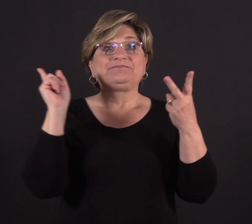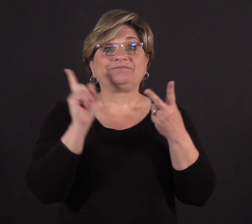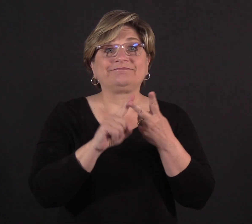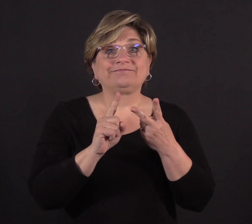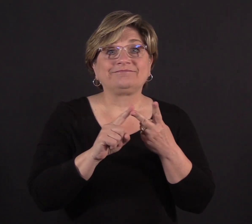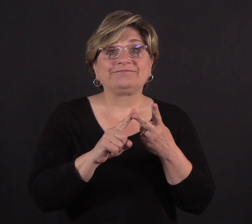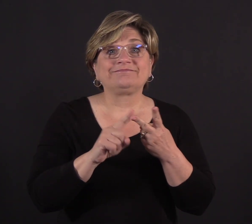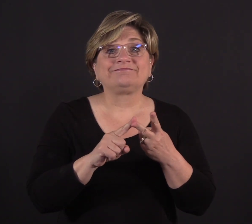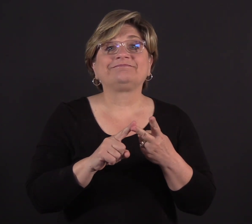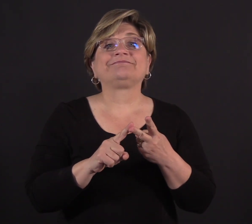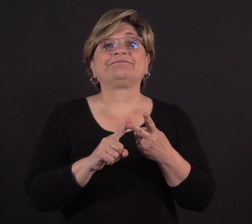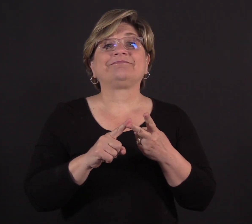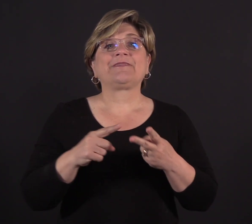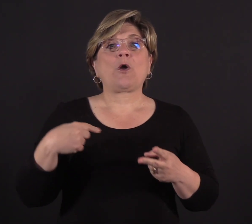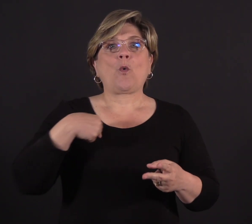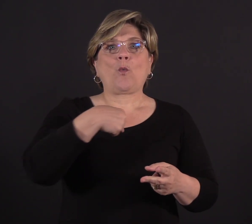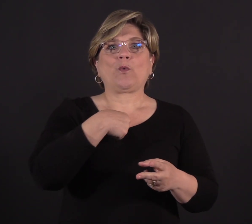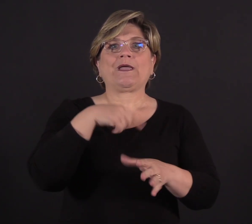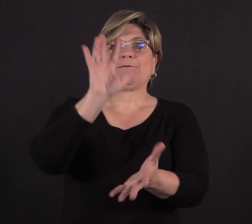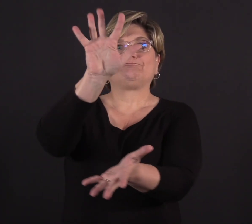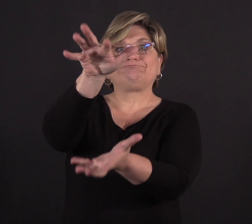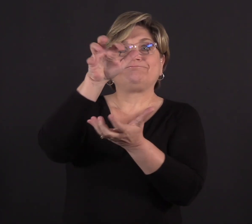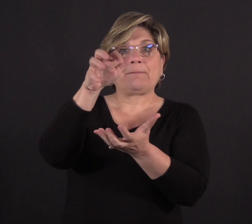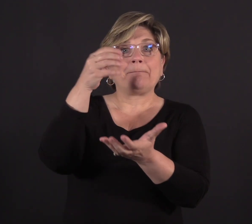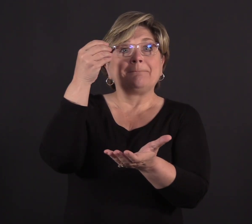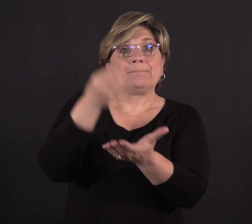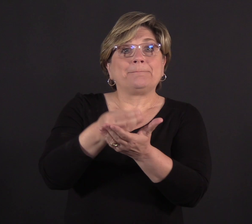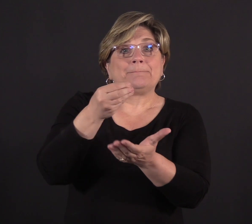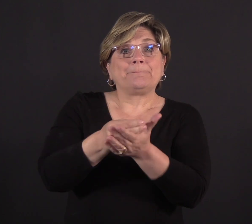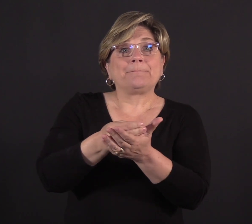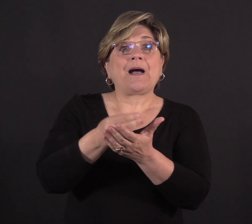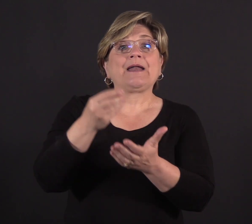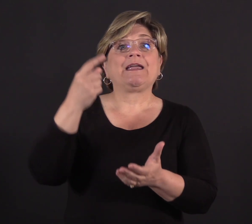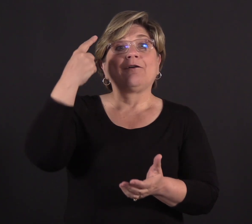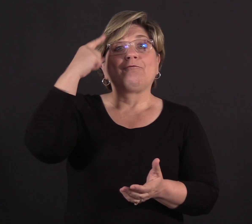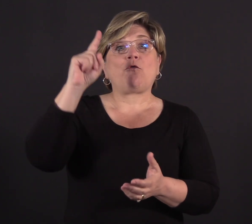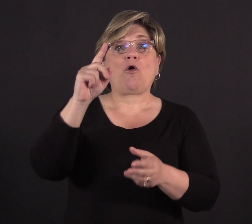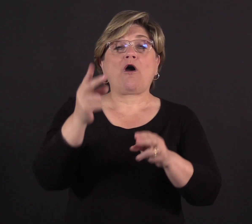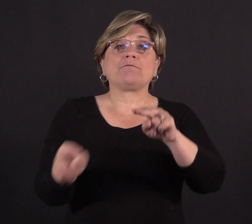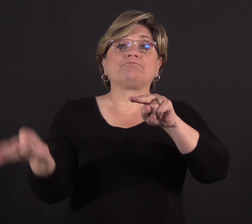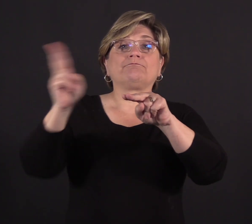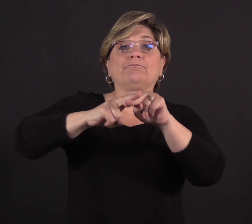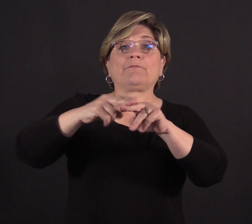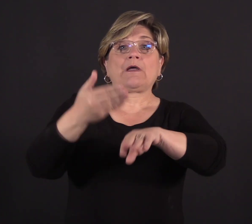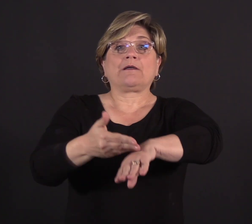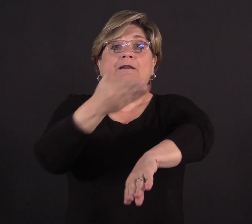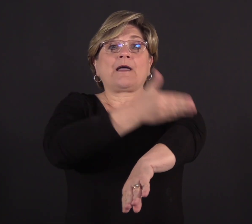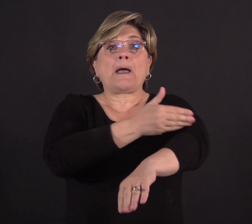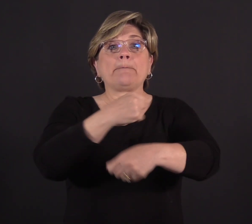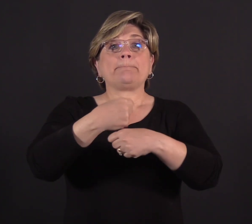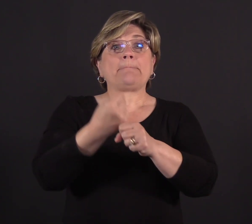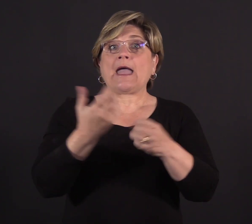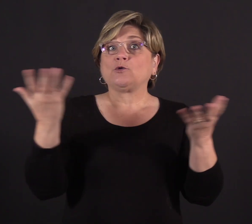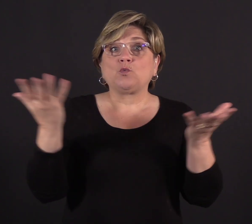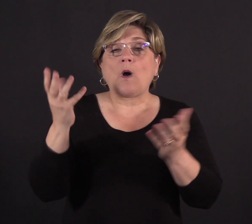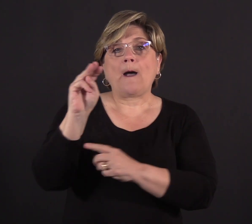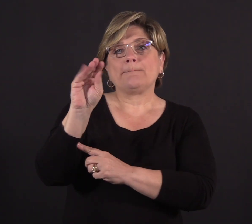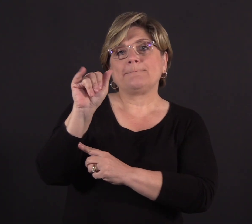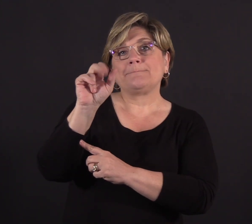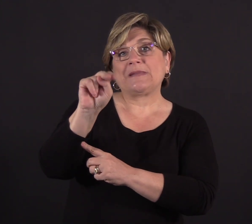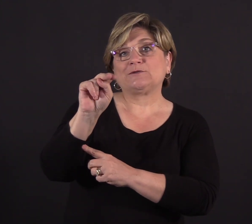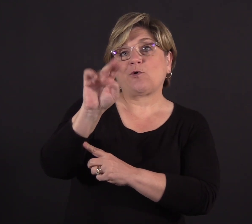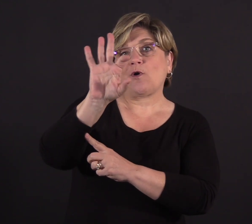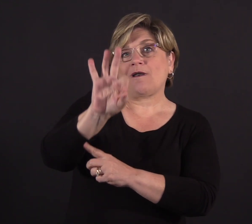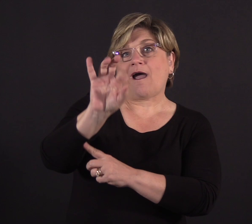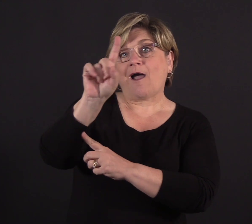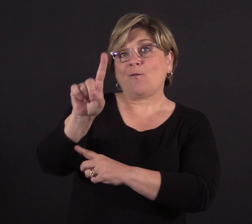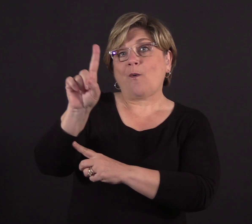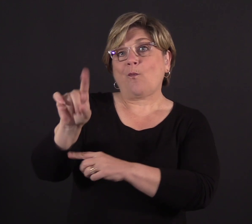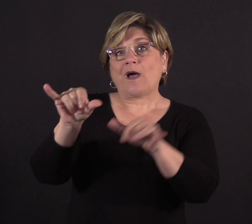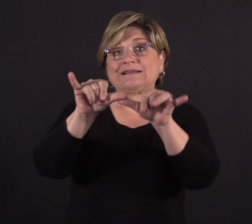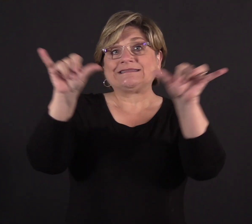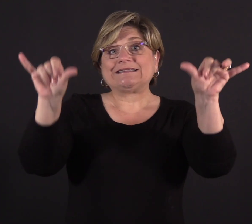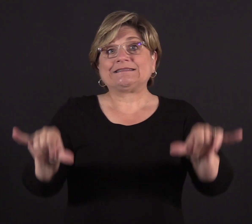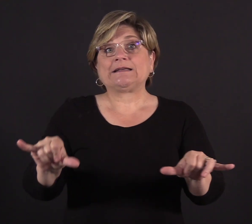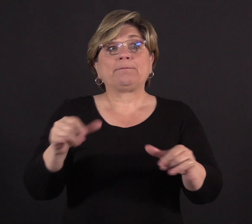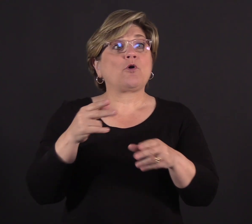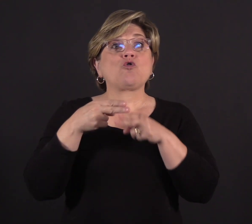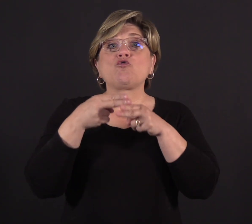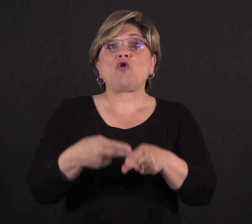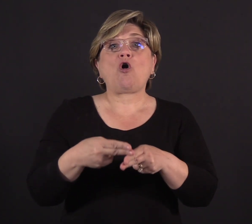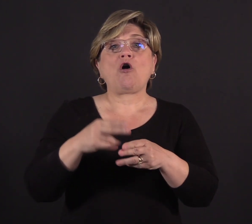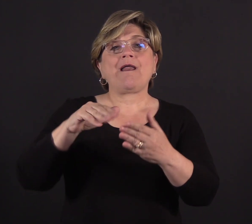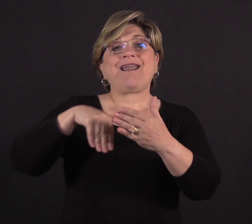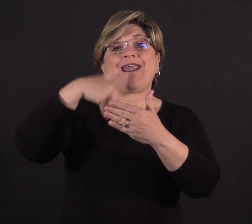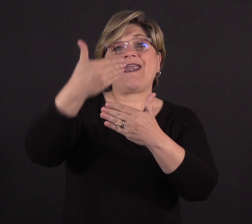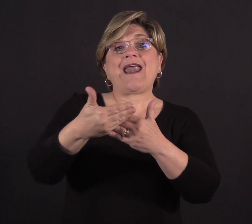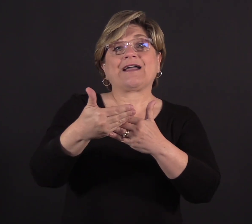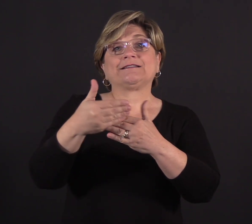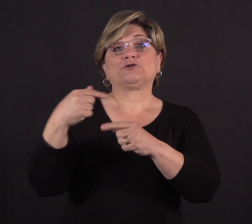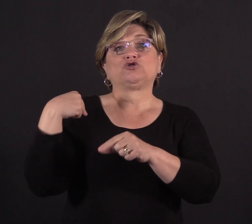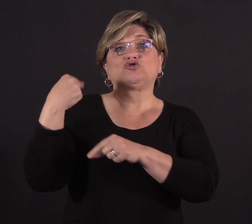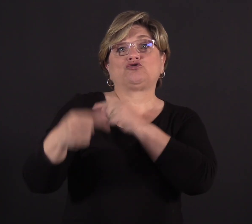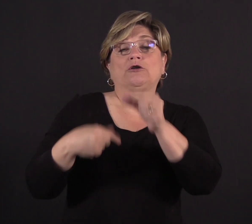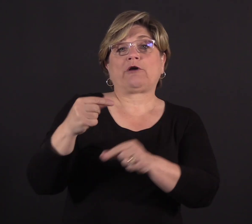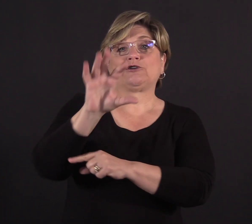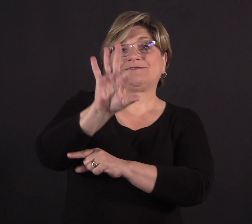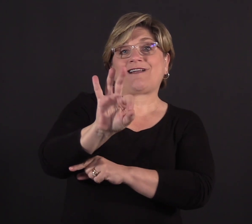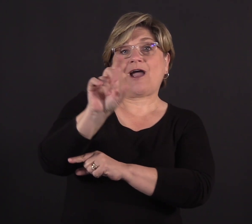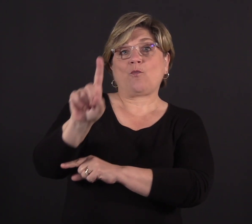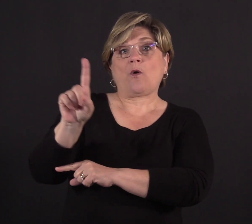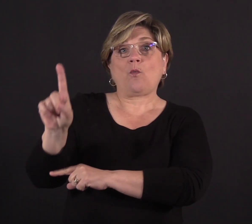Funding for upgrades made to Minnesota’s 911 system, called Next Generation 911,